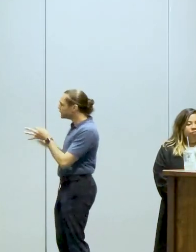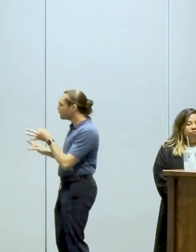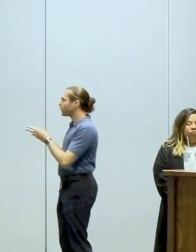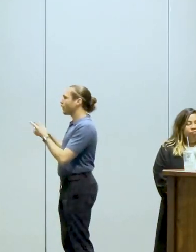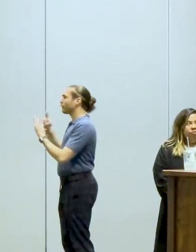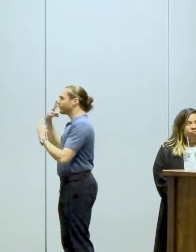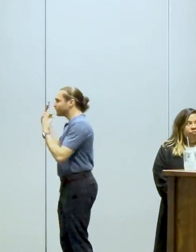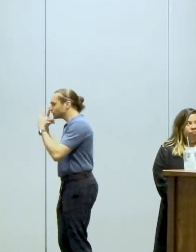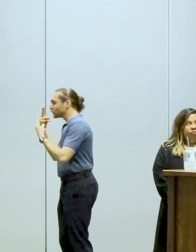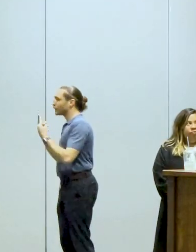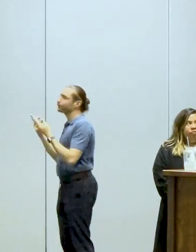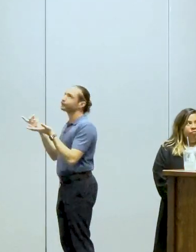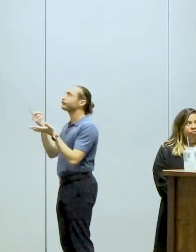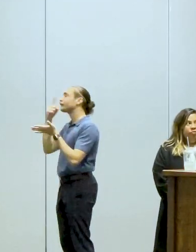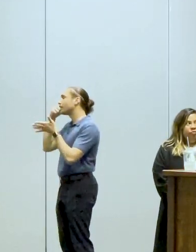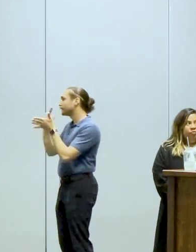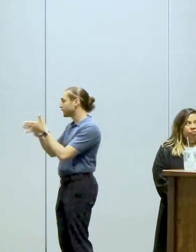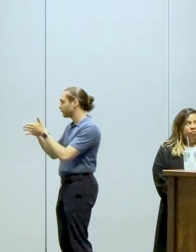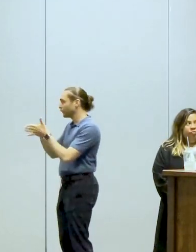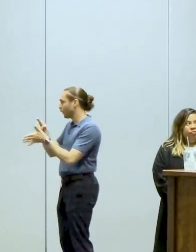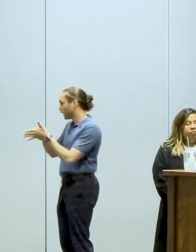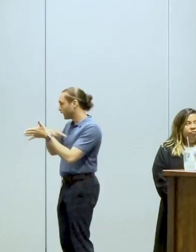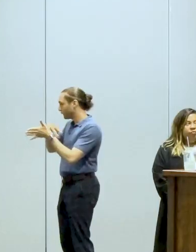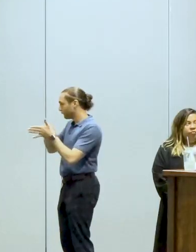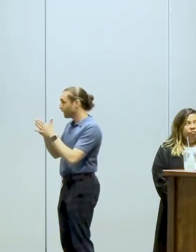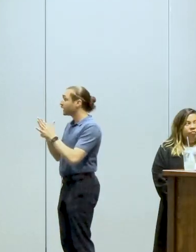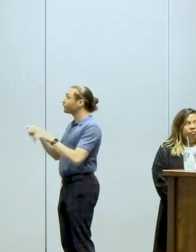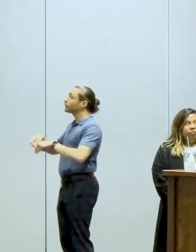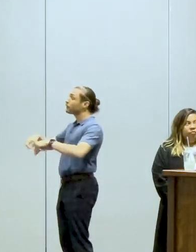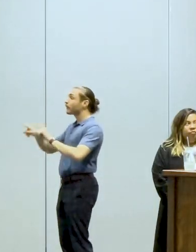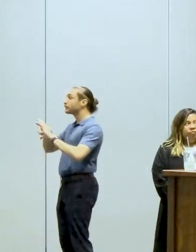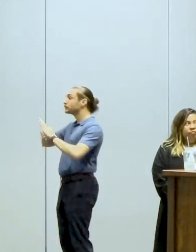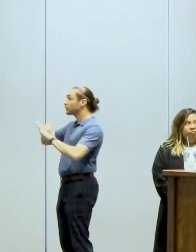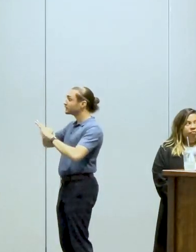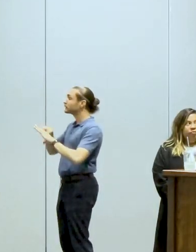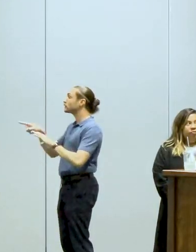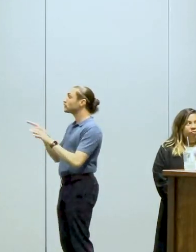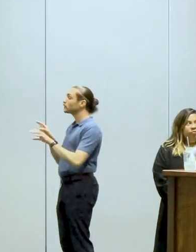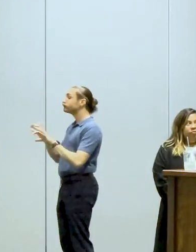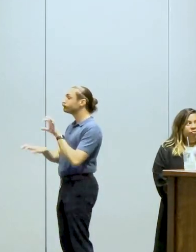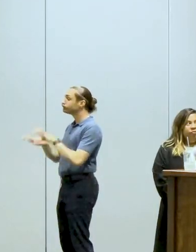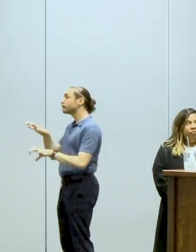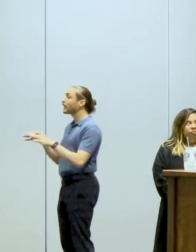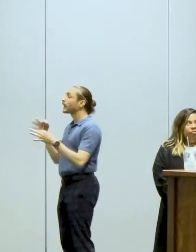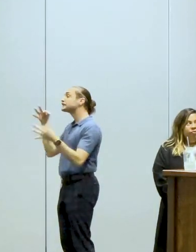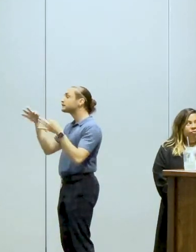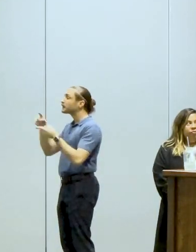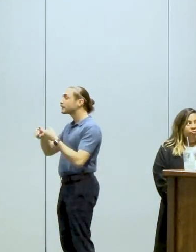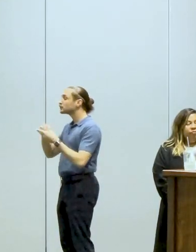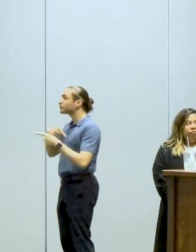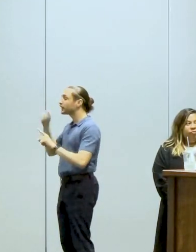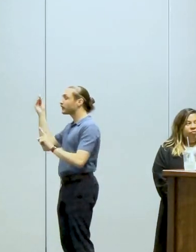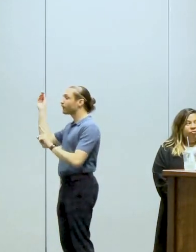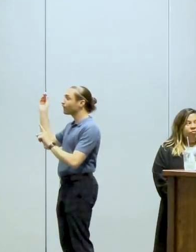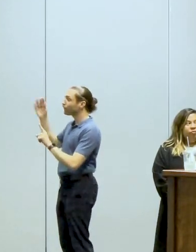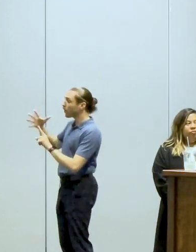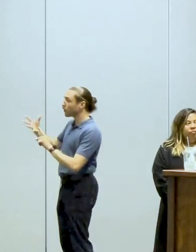this, for example, you go on chat GPT, and you type in explain photosynthesis, and it does, right? But it would be a